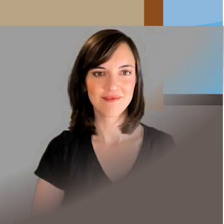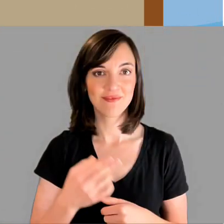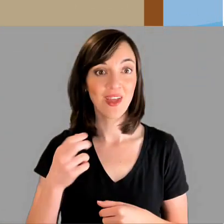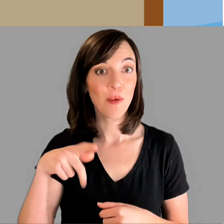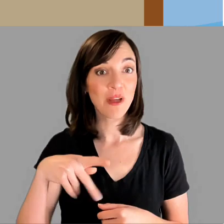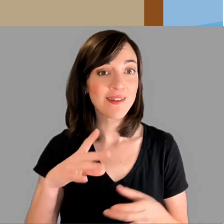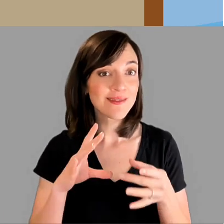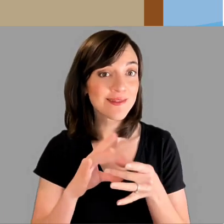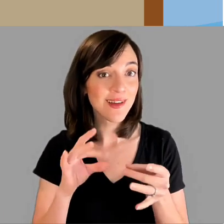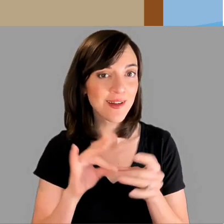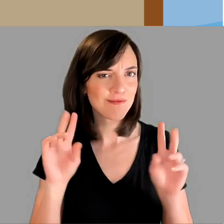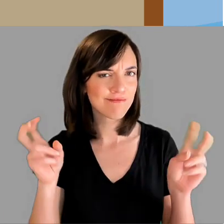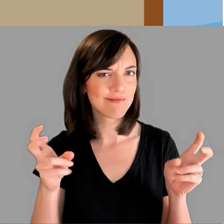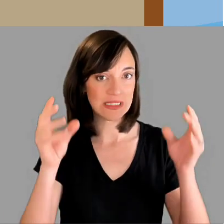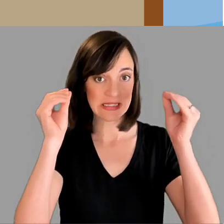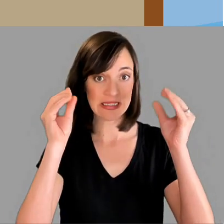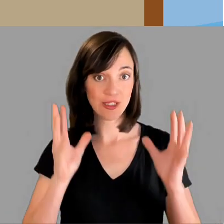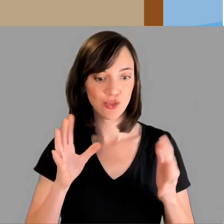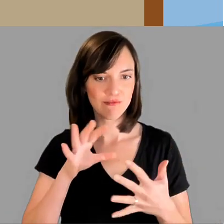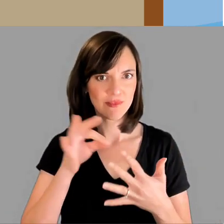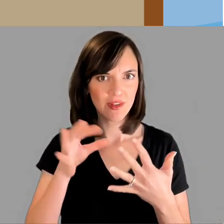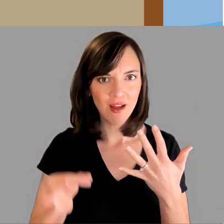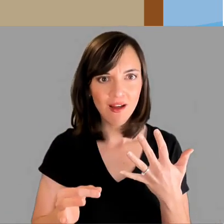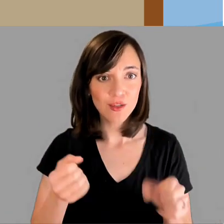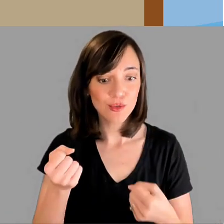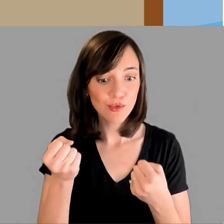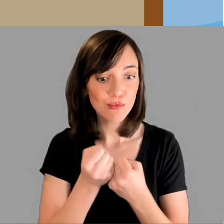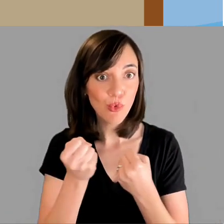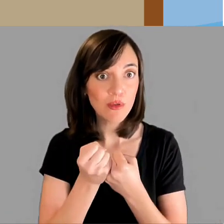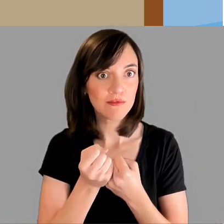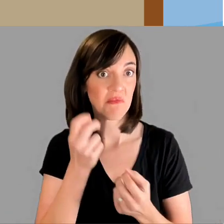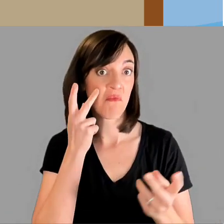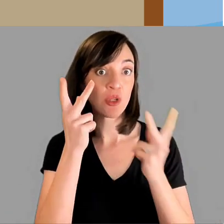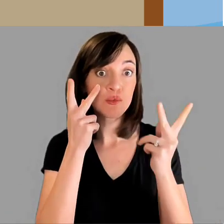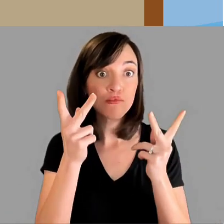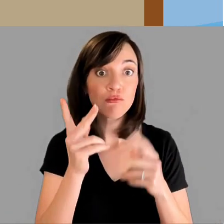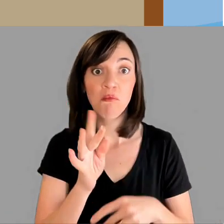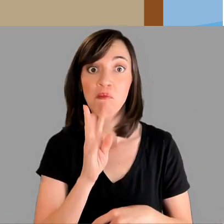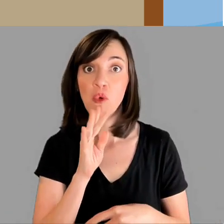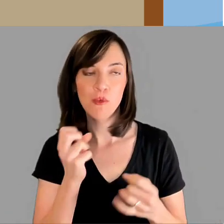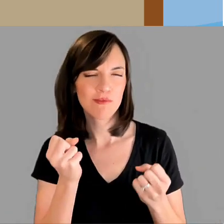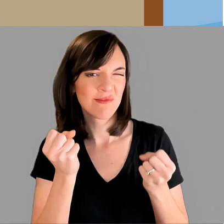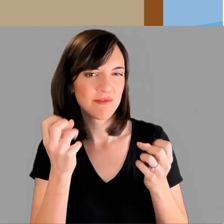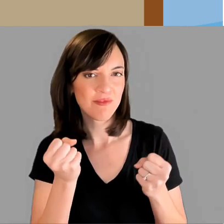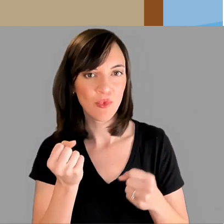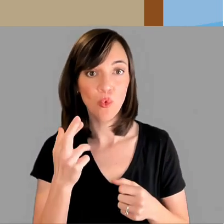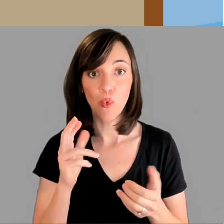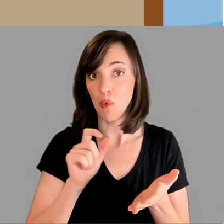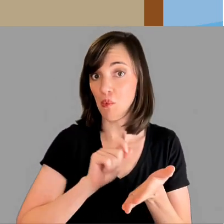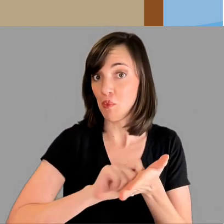According to the HLPs, “teachers select powerful visual, verbal [or signed],